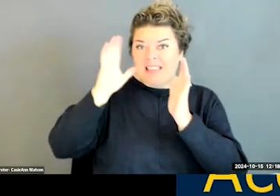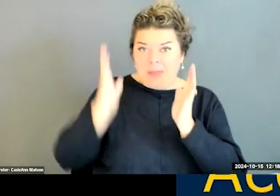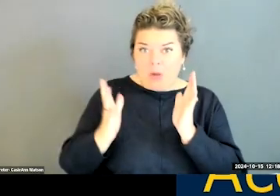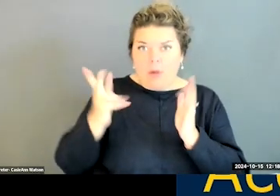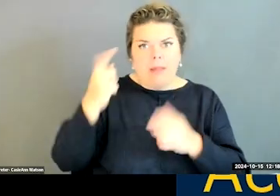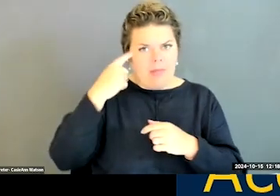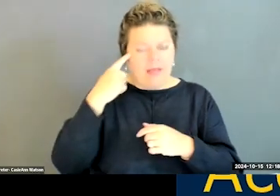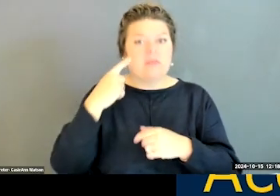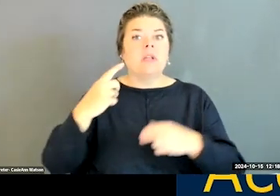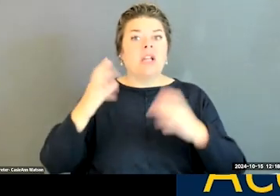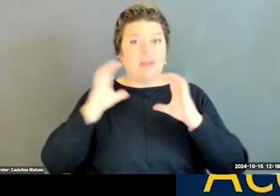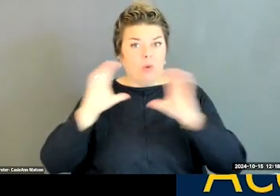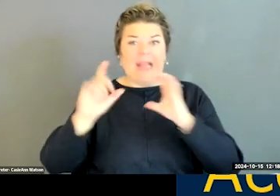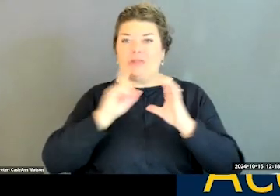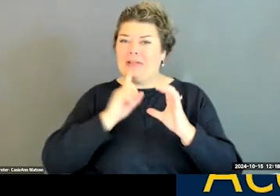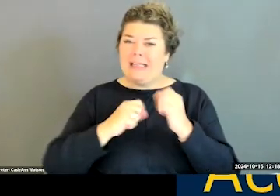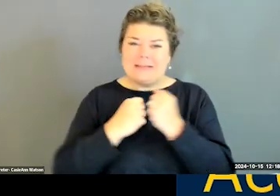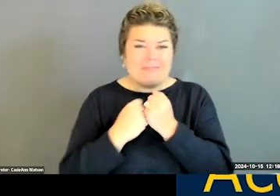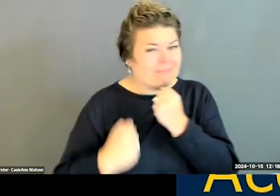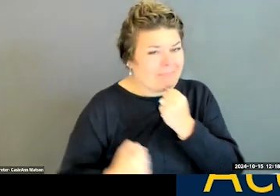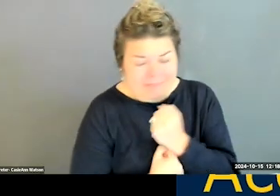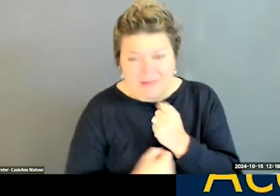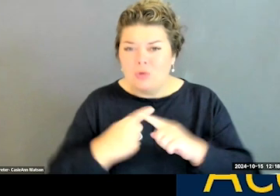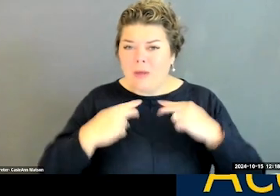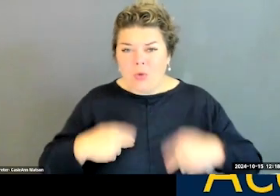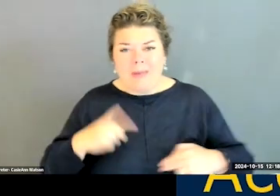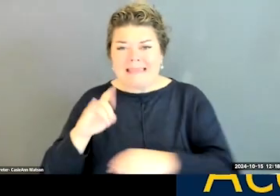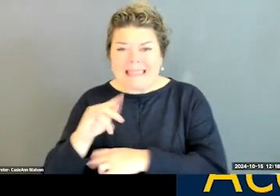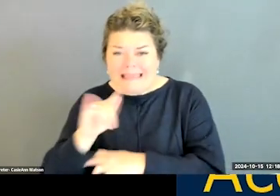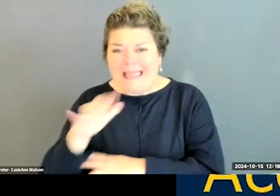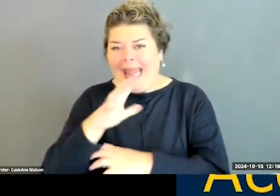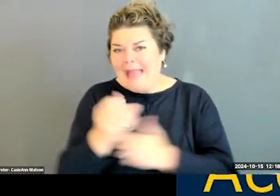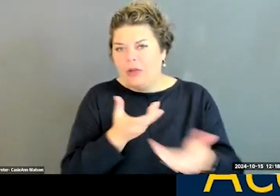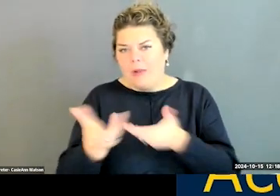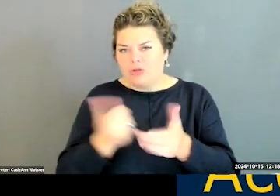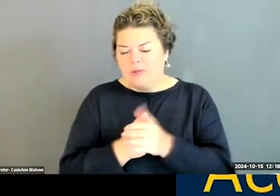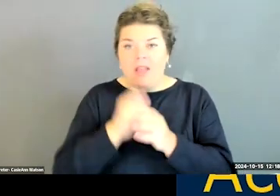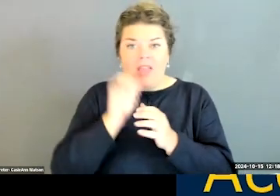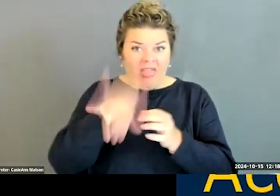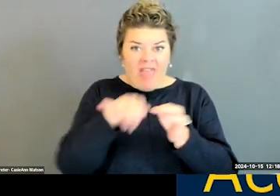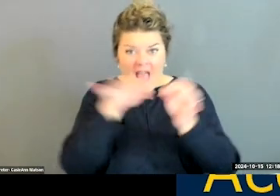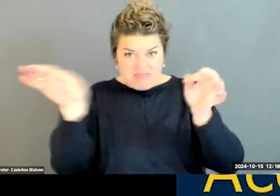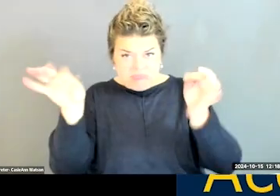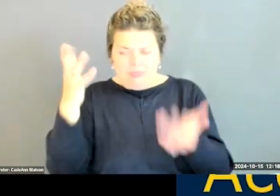"as fundamental to human dignity and interaction. "This assertion may evoke feelings of empowerment